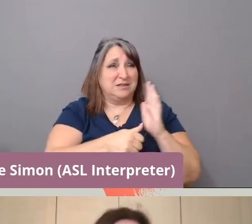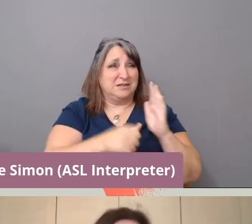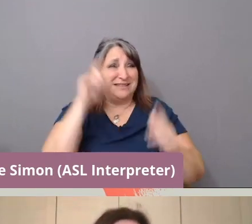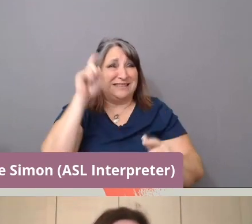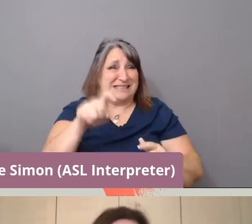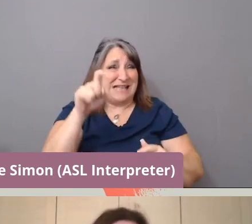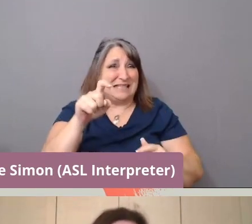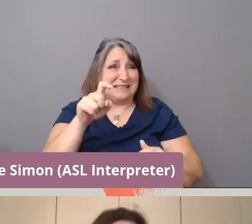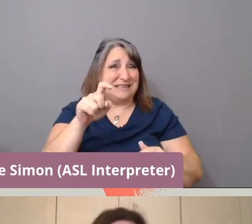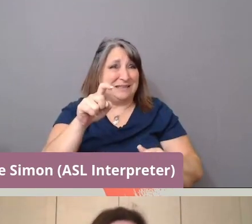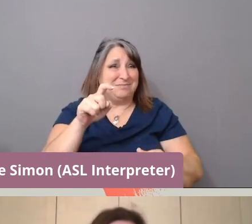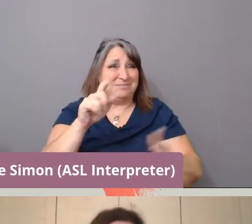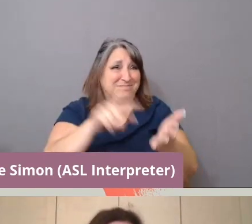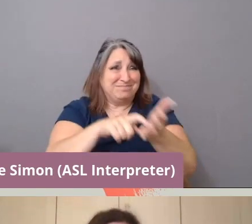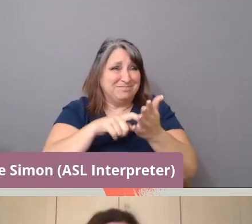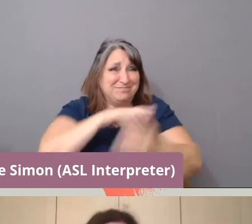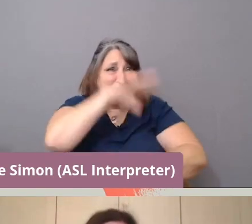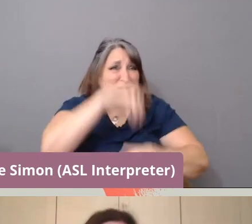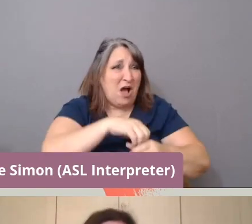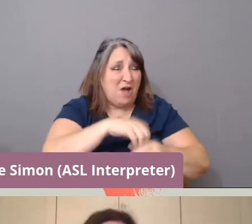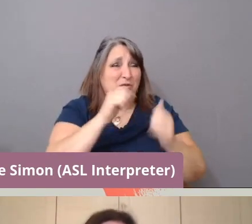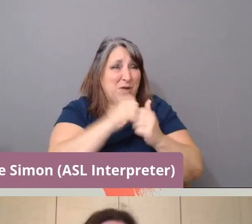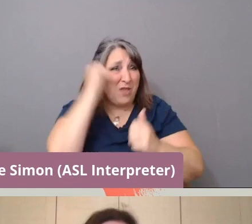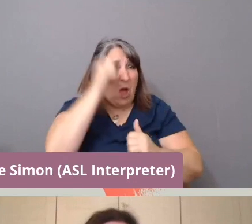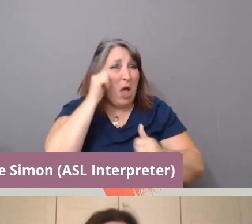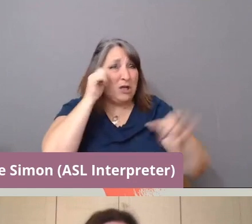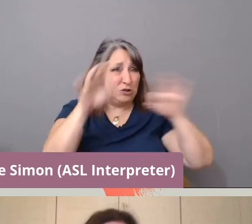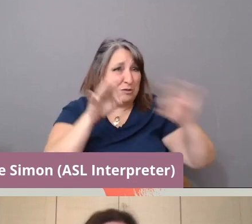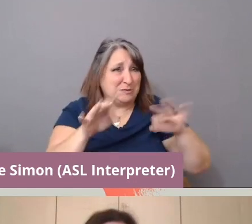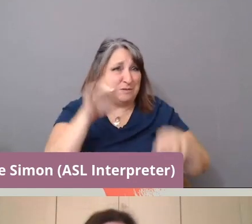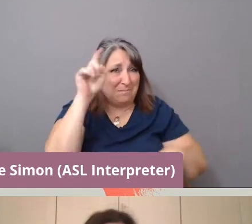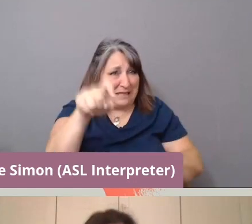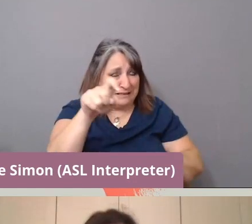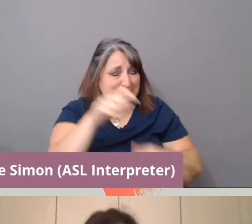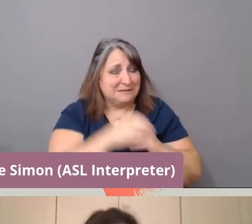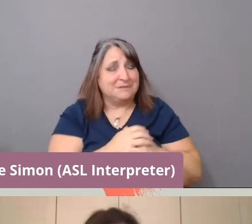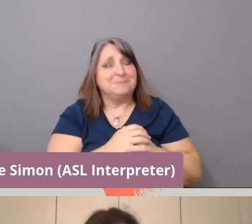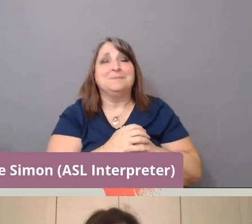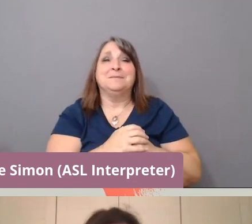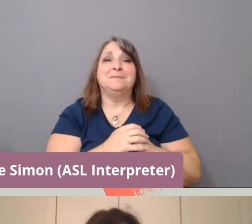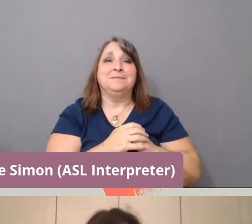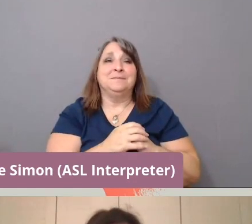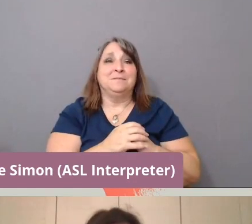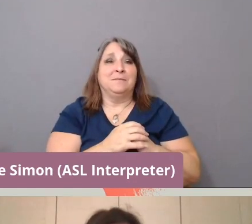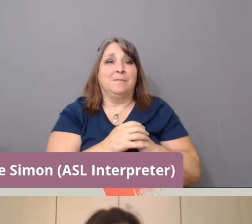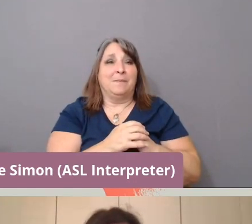with your audio description. And that it-- you know, this is something that I--